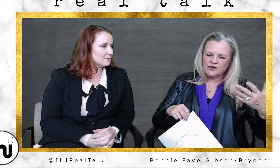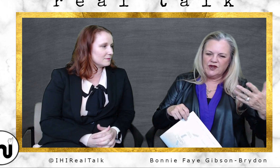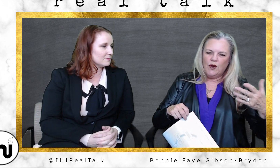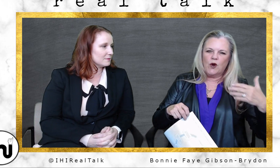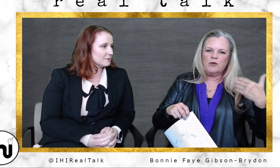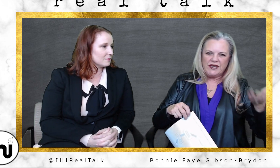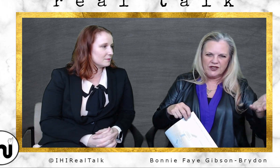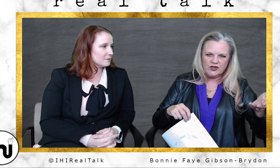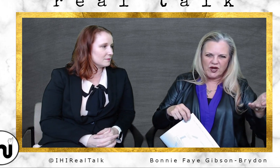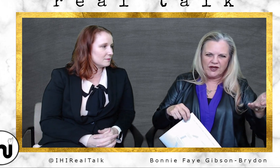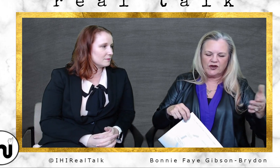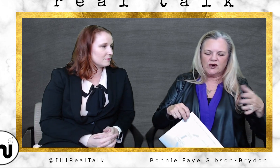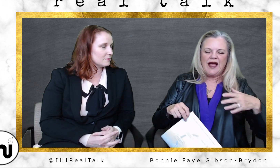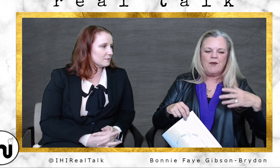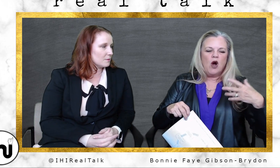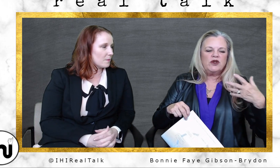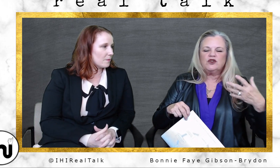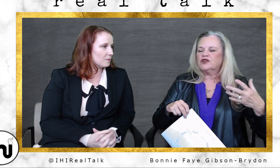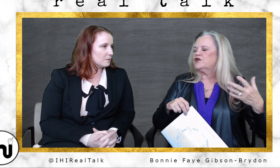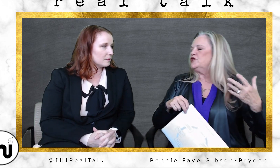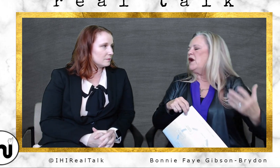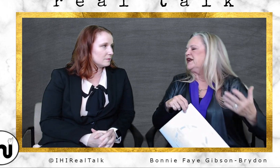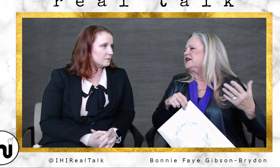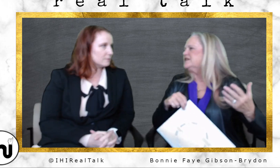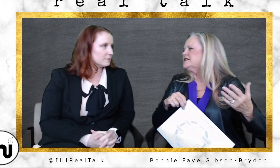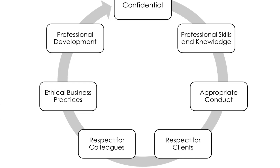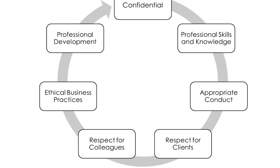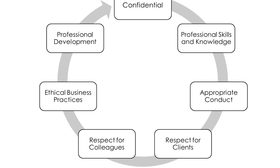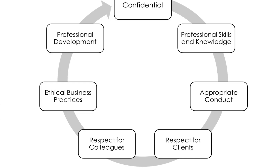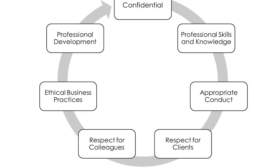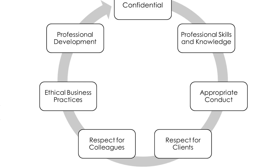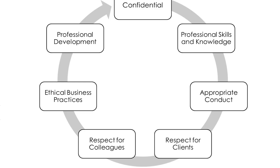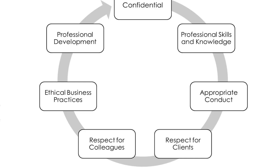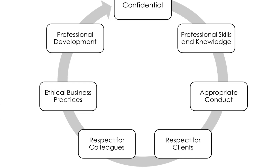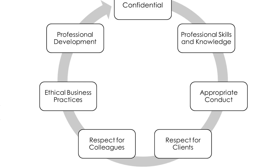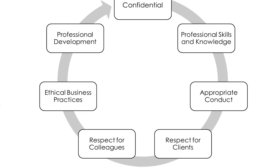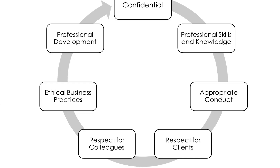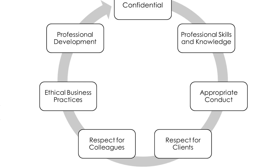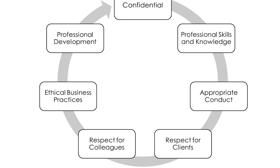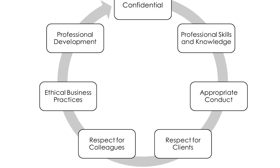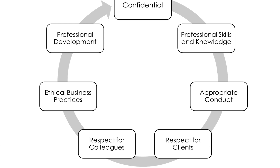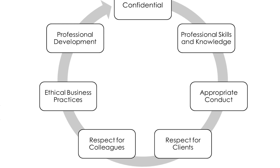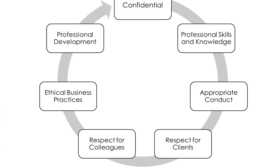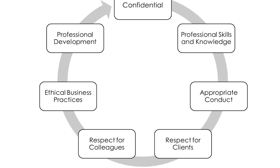being a trainer I'm always looking for mnemonic techniques, and so this started